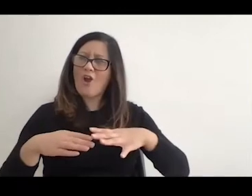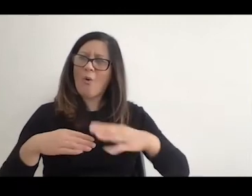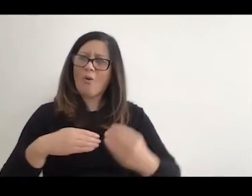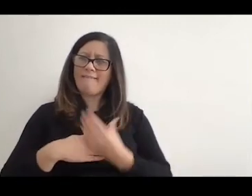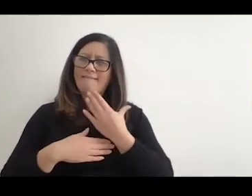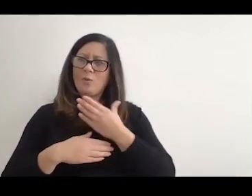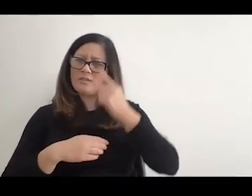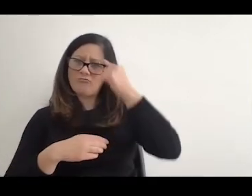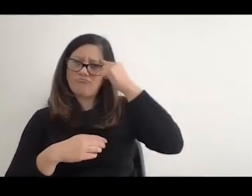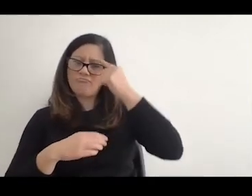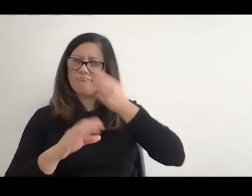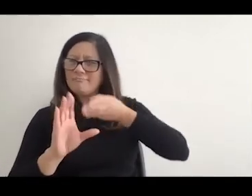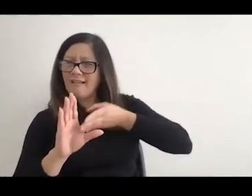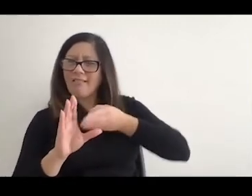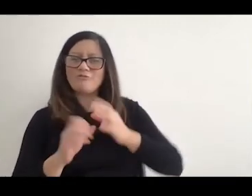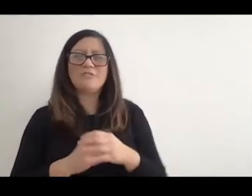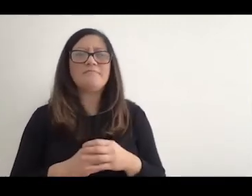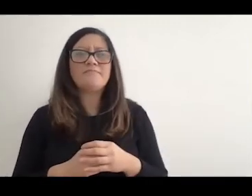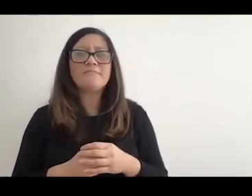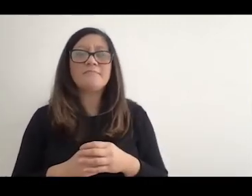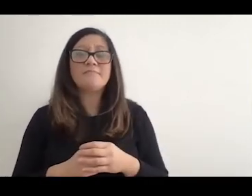Doctor Katz work.